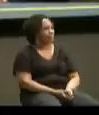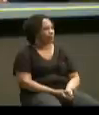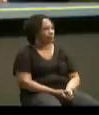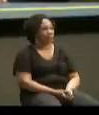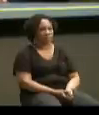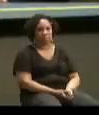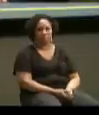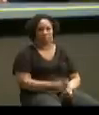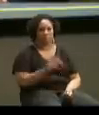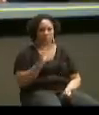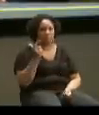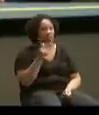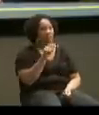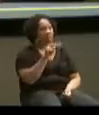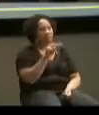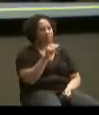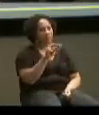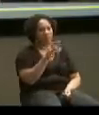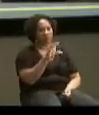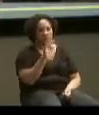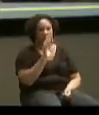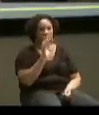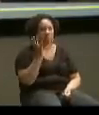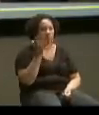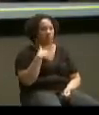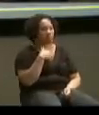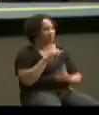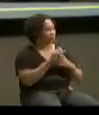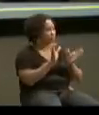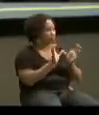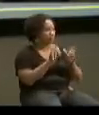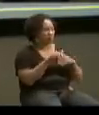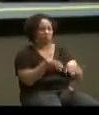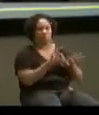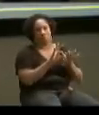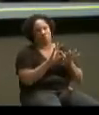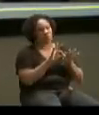THANKS. SO, CERTIFICATION IS AN IMPORTANT ISSUE.